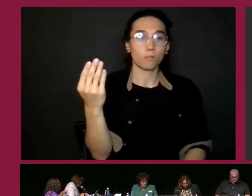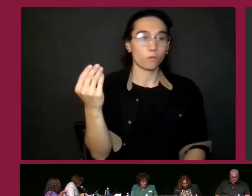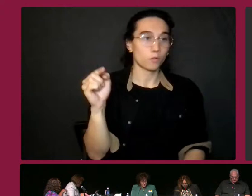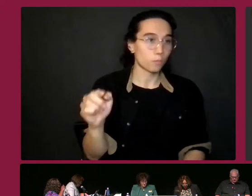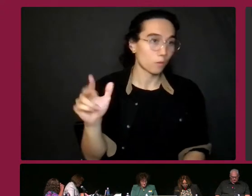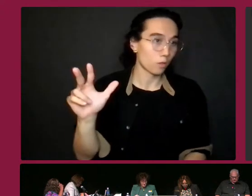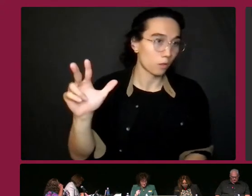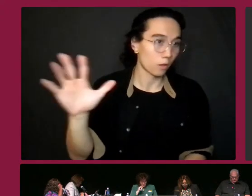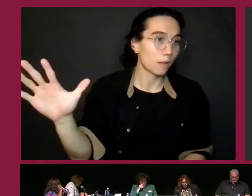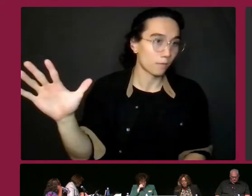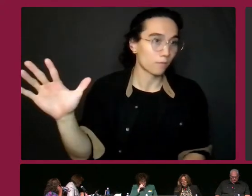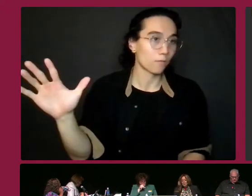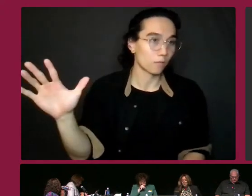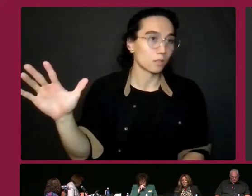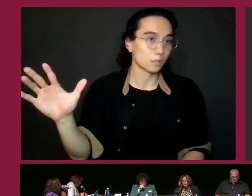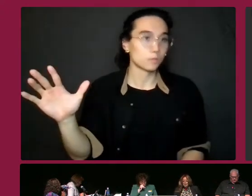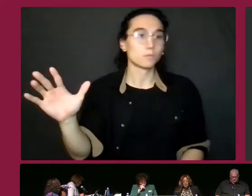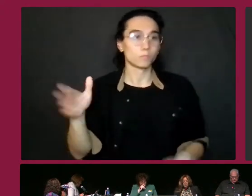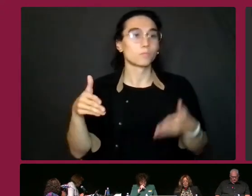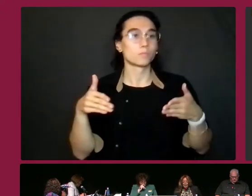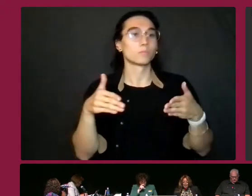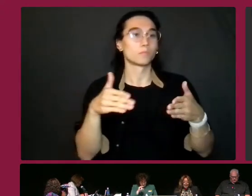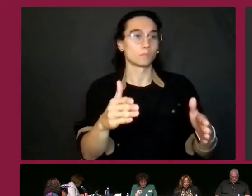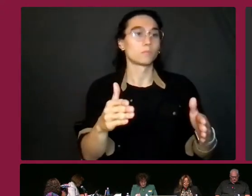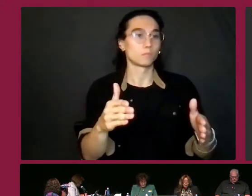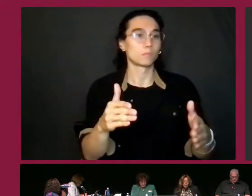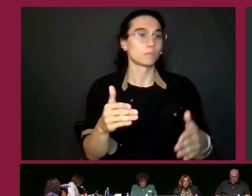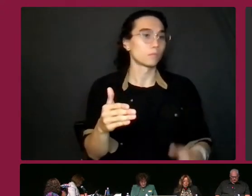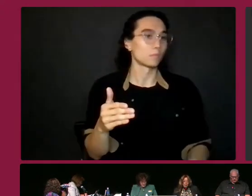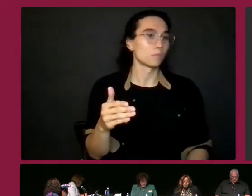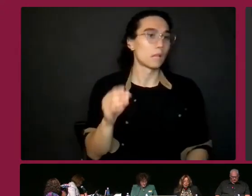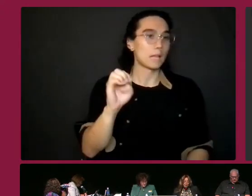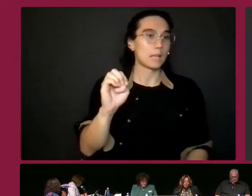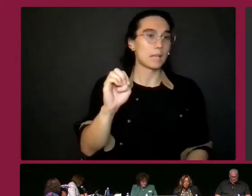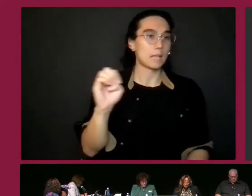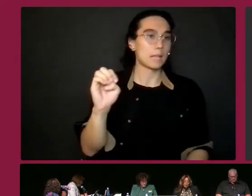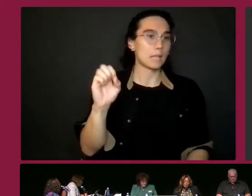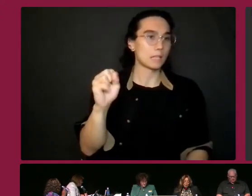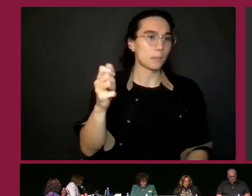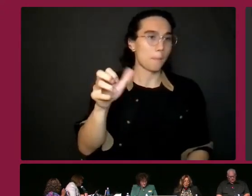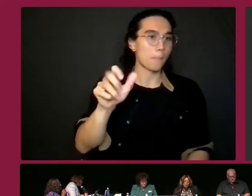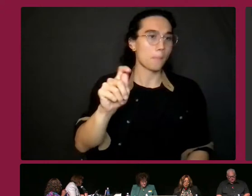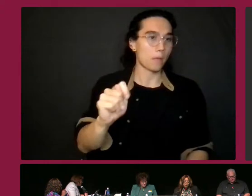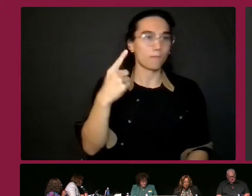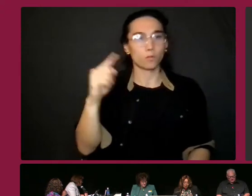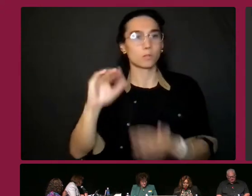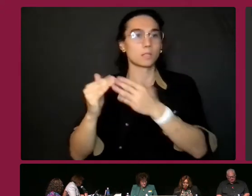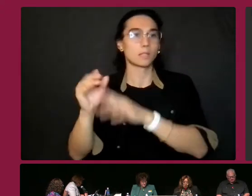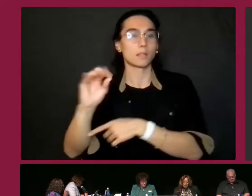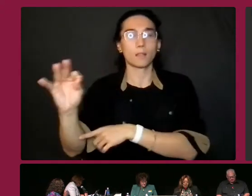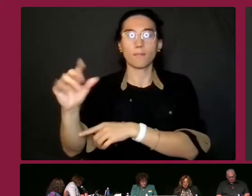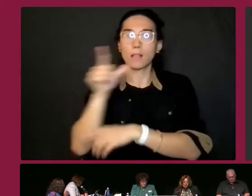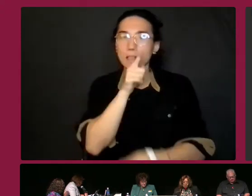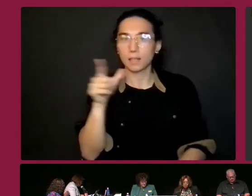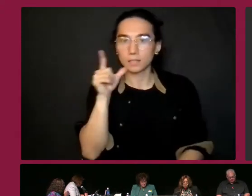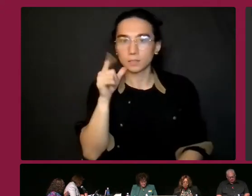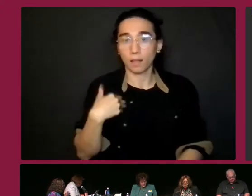grant of road easement to the City of Lancaster. May I receive a motion? So moved. Second. Discussion?